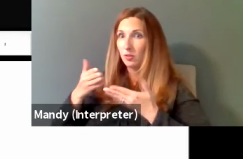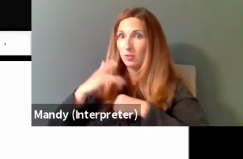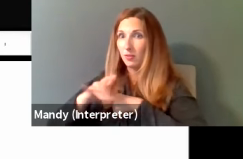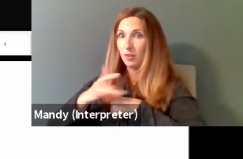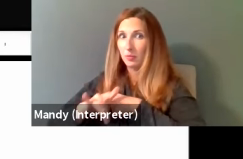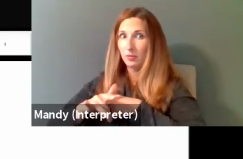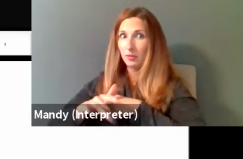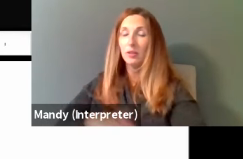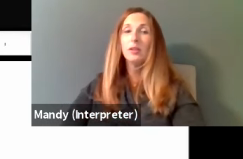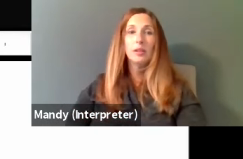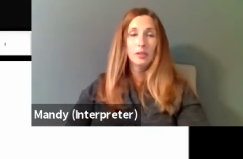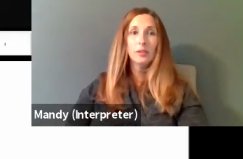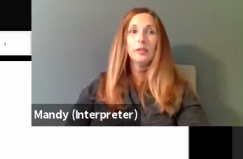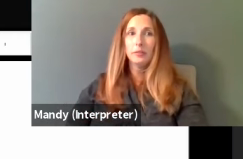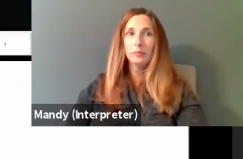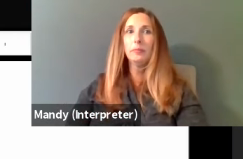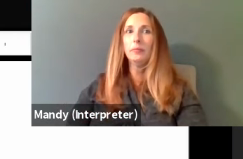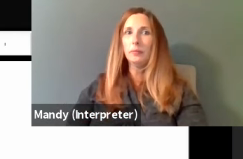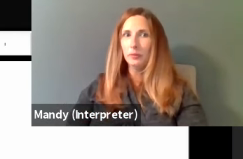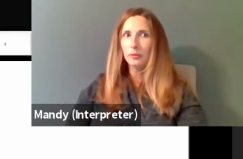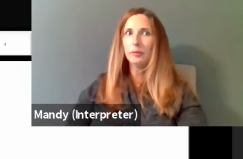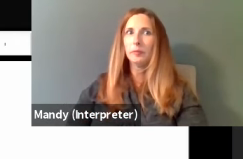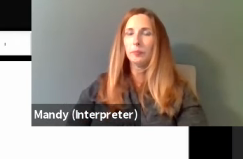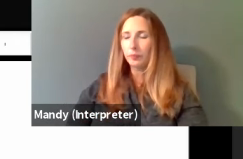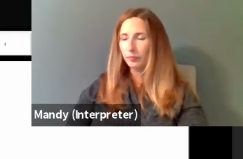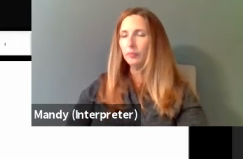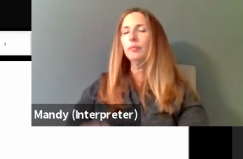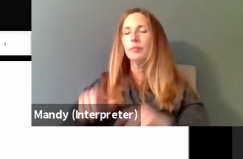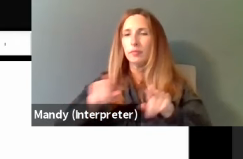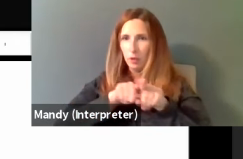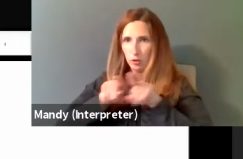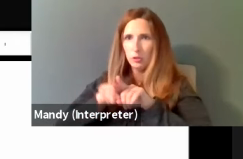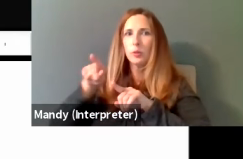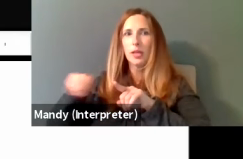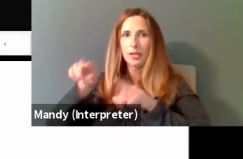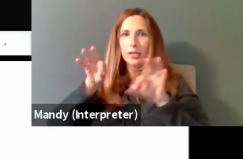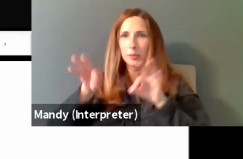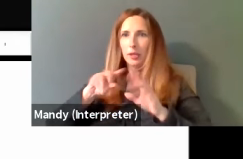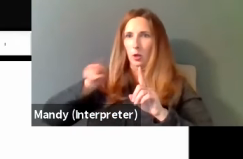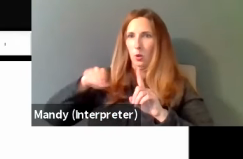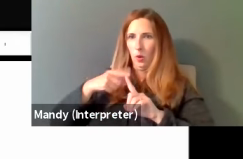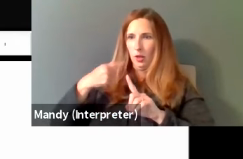and they also spelled out when they send interpreters to be with our clients.